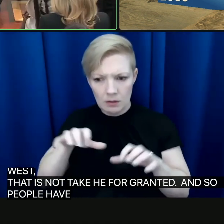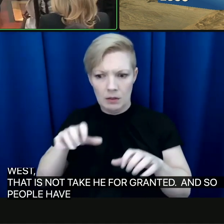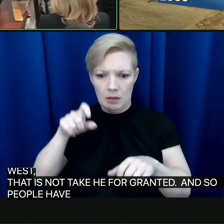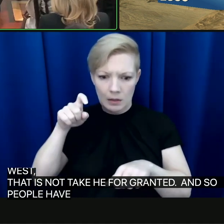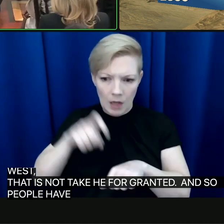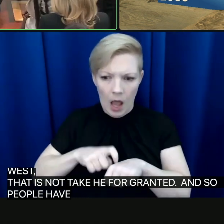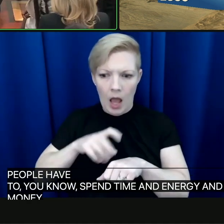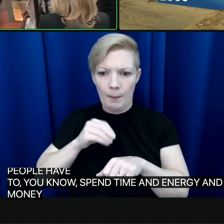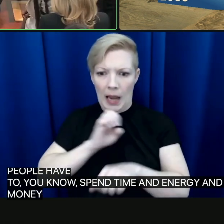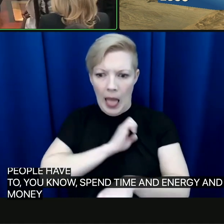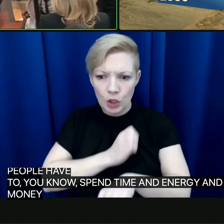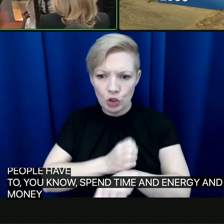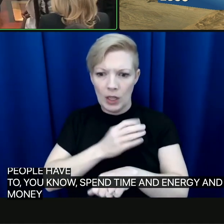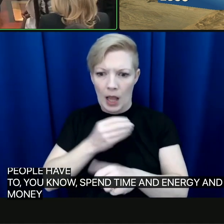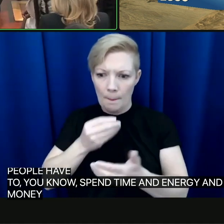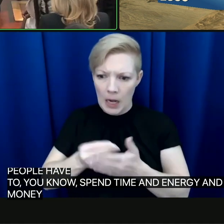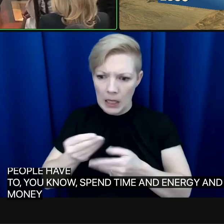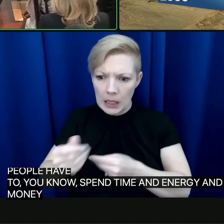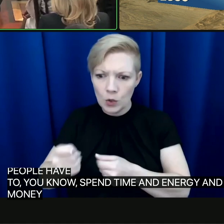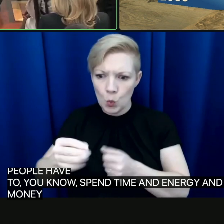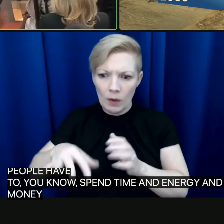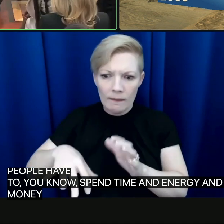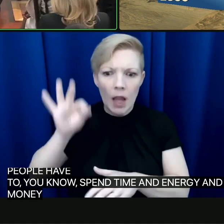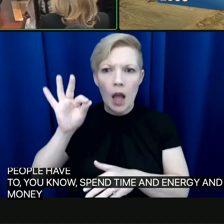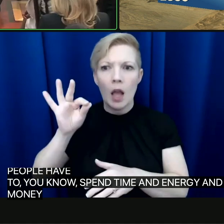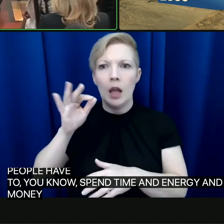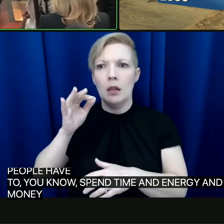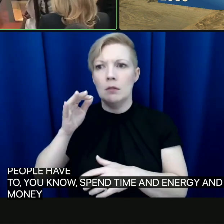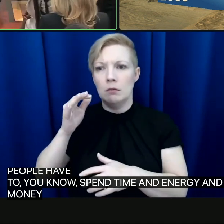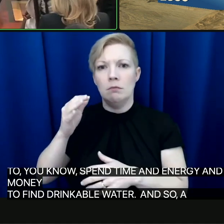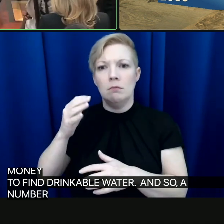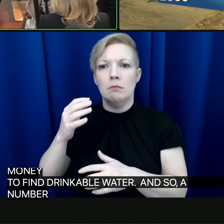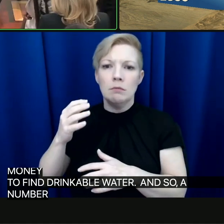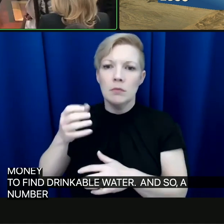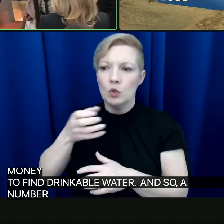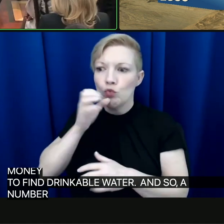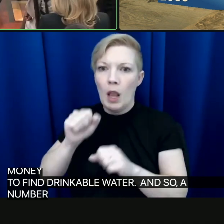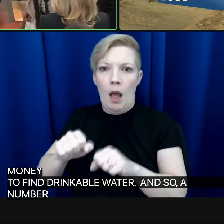And so a number of organizations are partnering with Water.org,